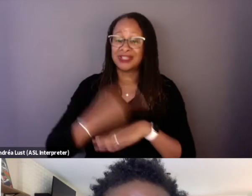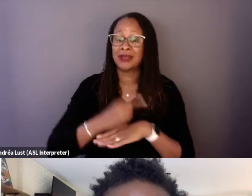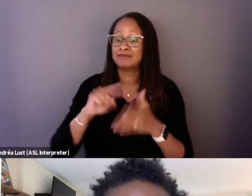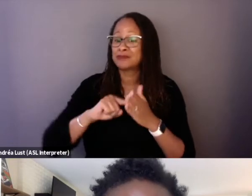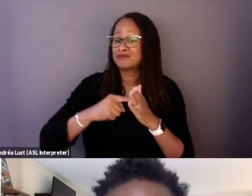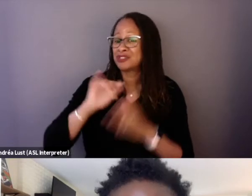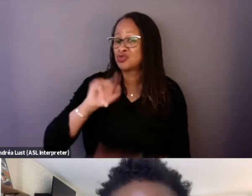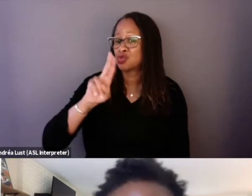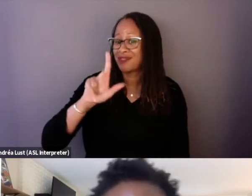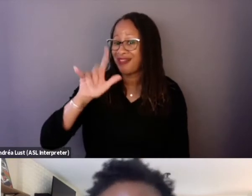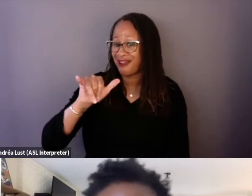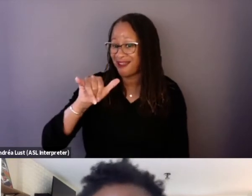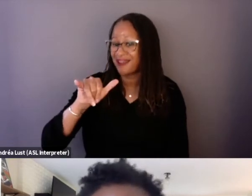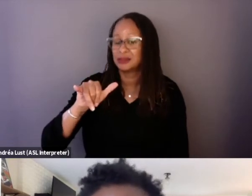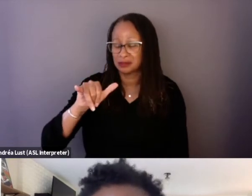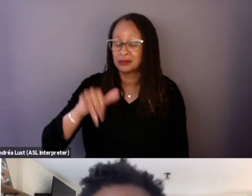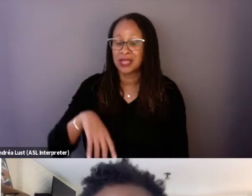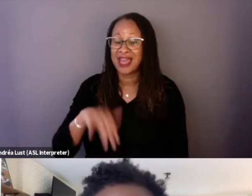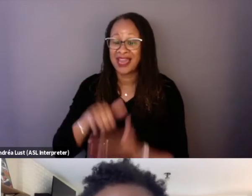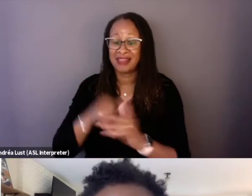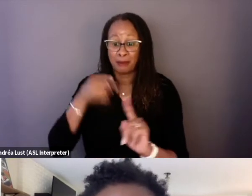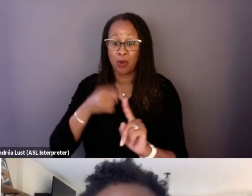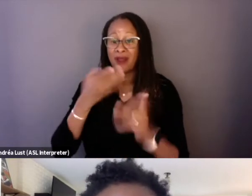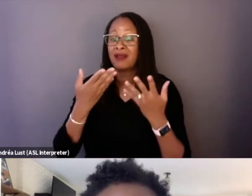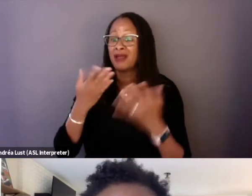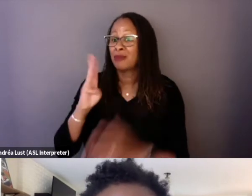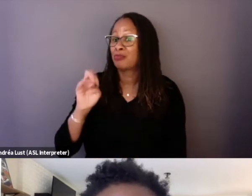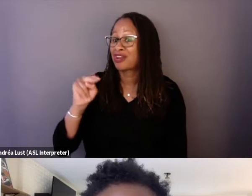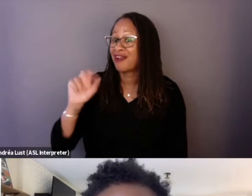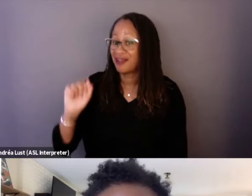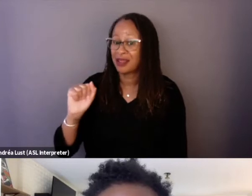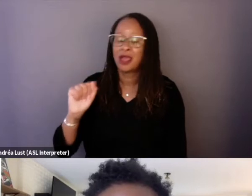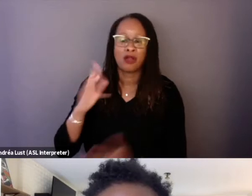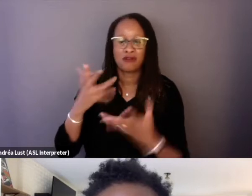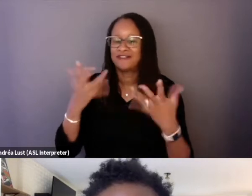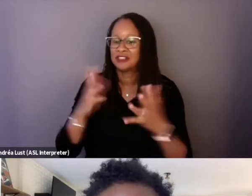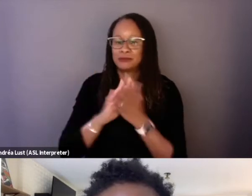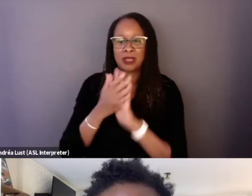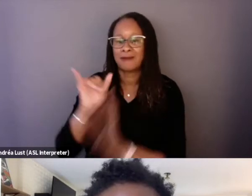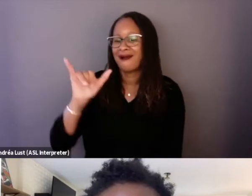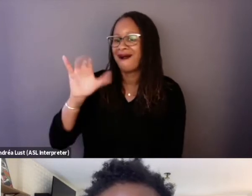And even at that point, Breonna had already become an icon. You know, she became a symbol.